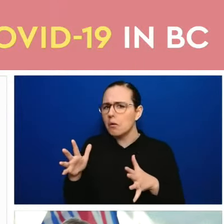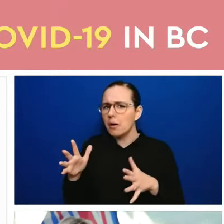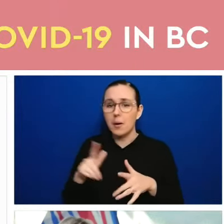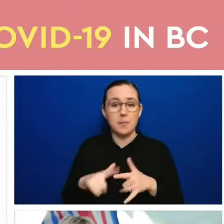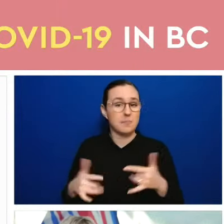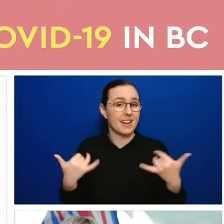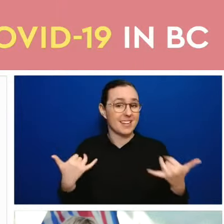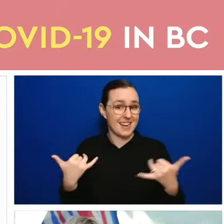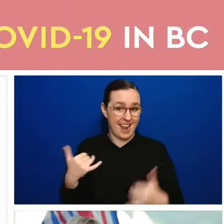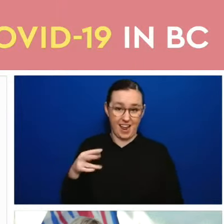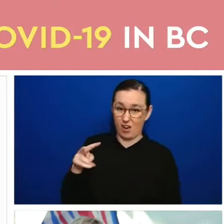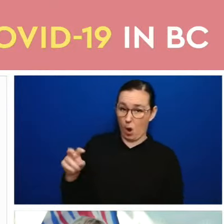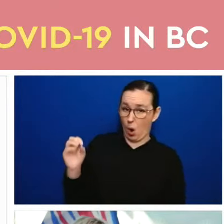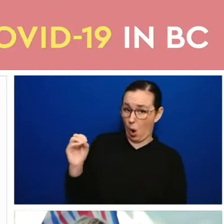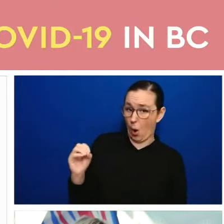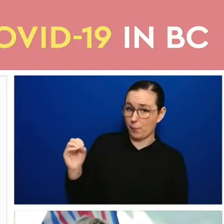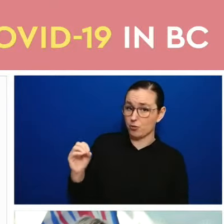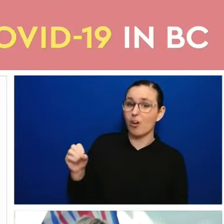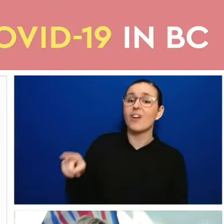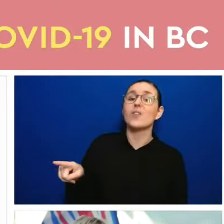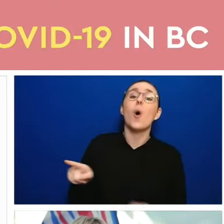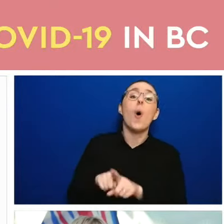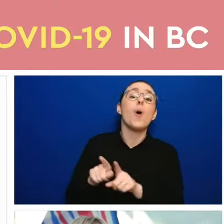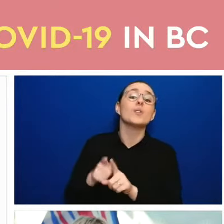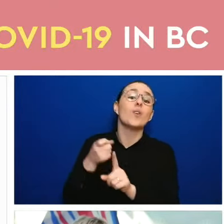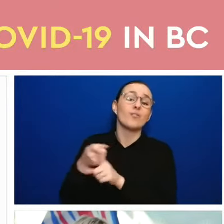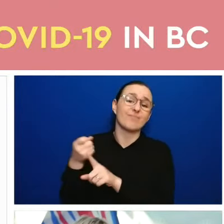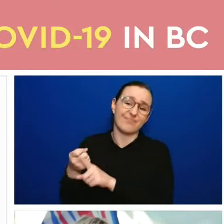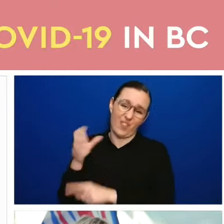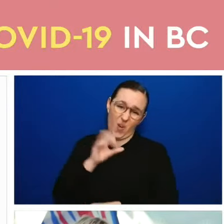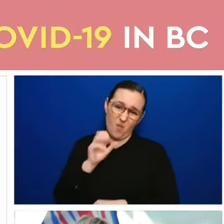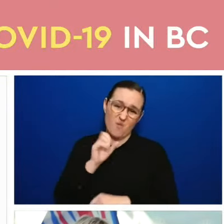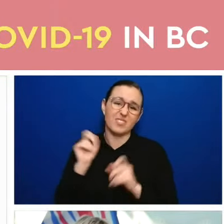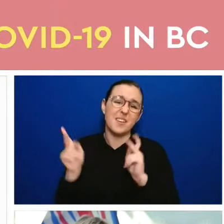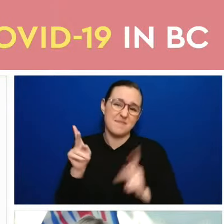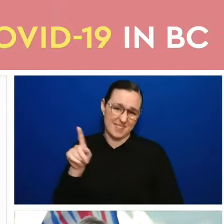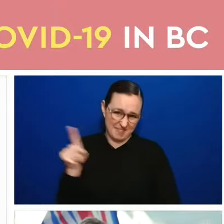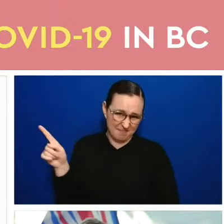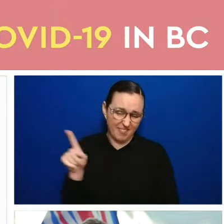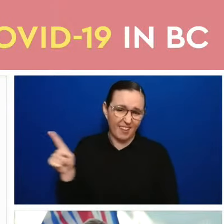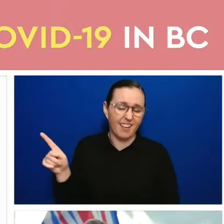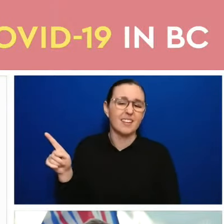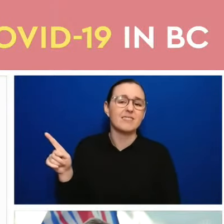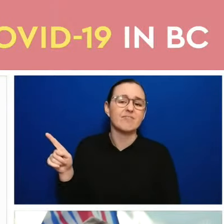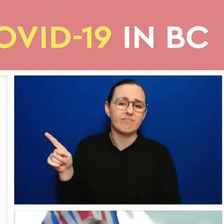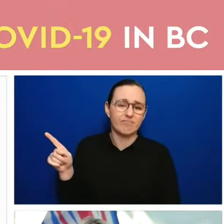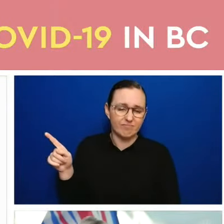of itself. We are now seeing that we're in that older age group that is